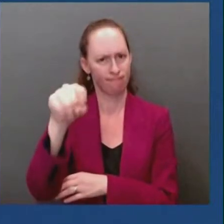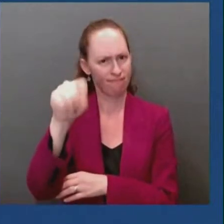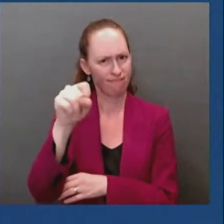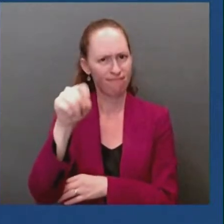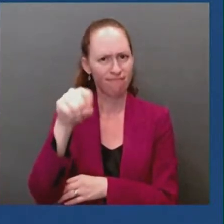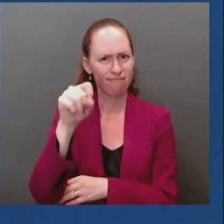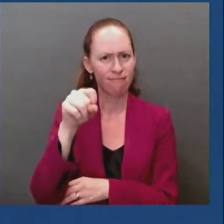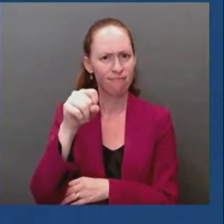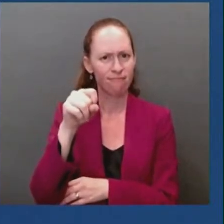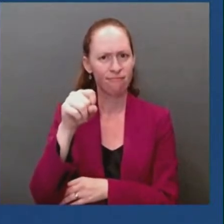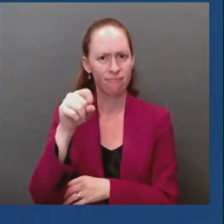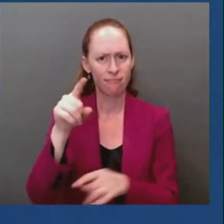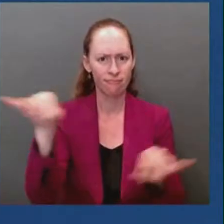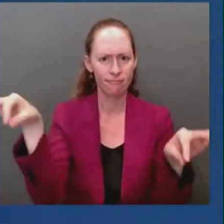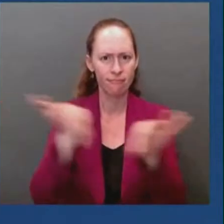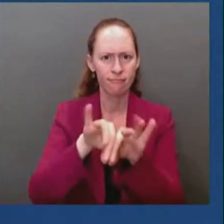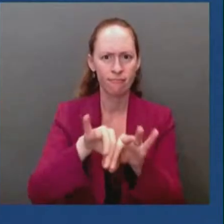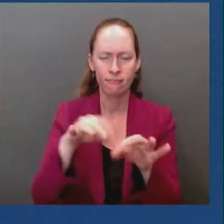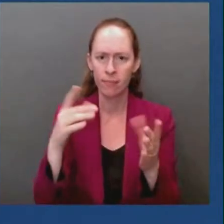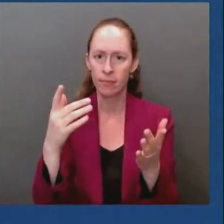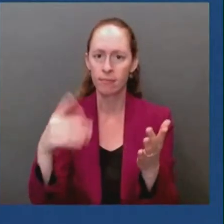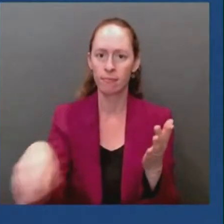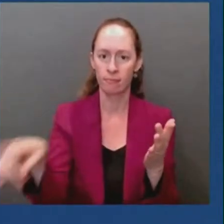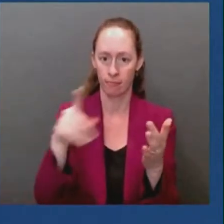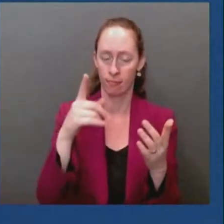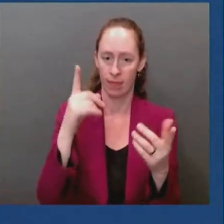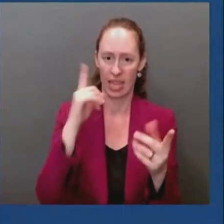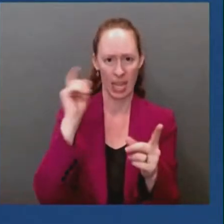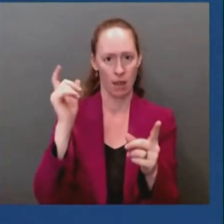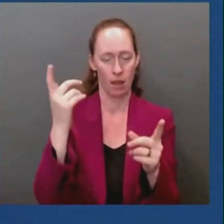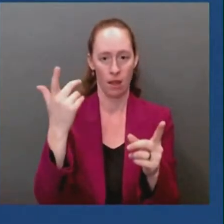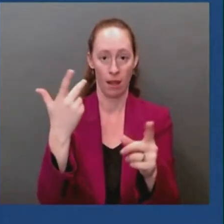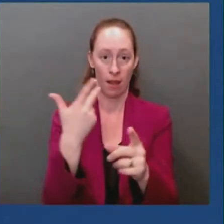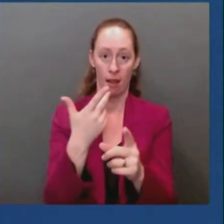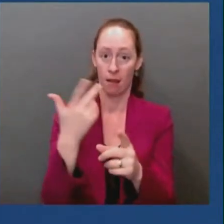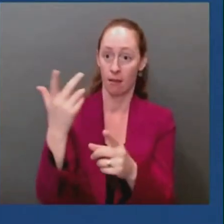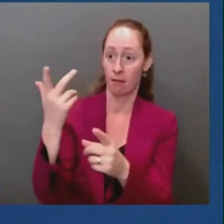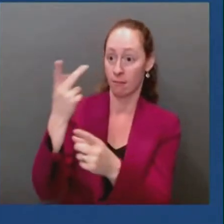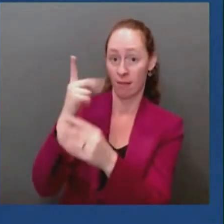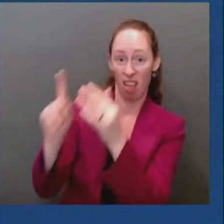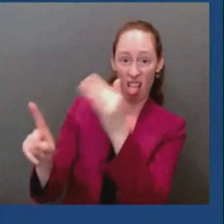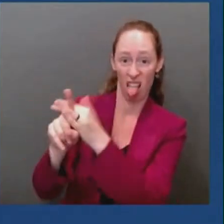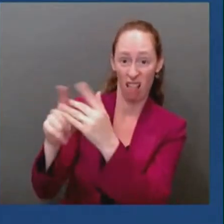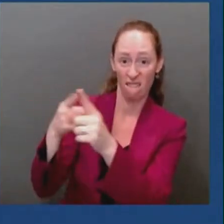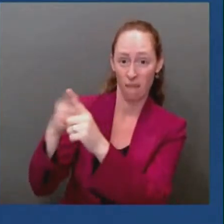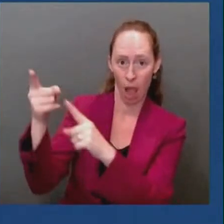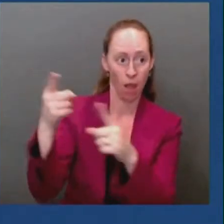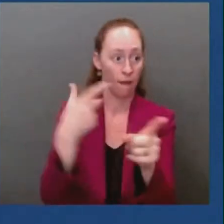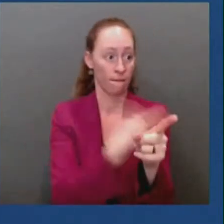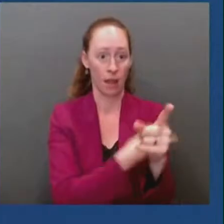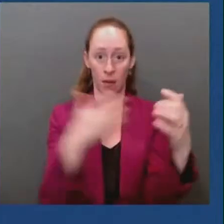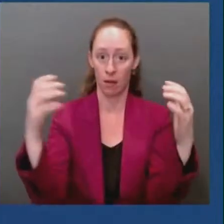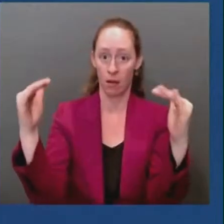BOOSTER FOR KIDS UNDER 12 AT SOME POINT LATER IN THE FALL, BUT I DO NOT HAVE ANY SPECIFIC TIMELINE OR SPECIFIC THING TO OFFER. DR. FAUCI, ANYTHING YOU WANT TO